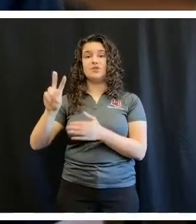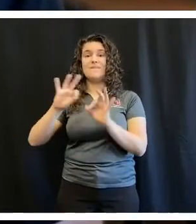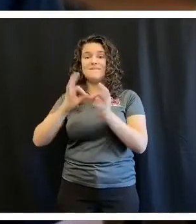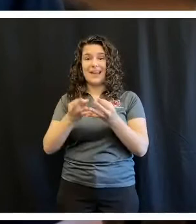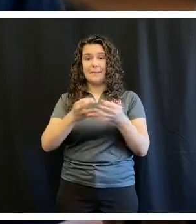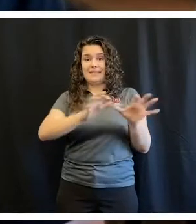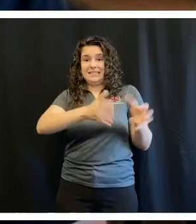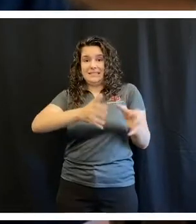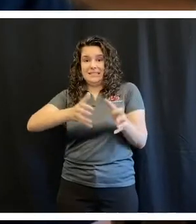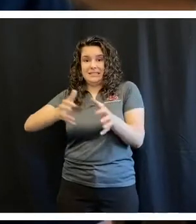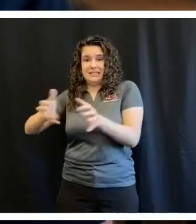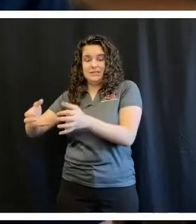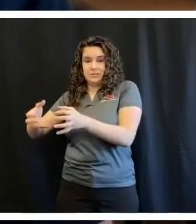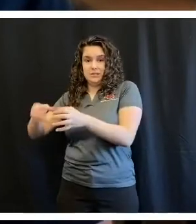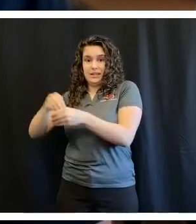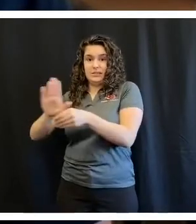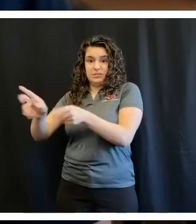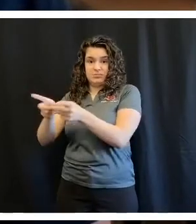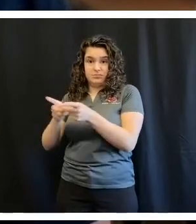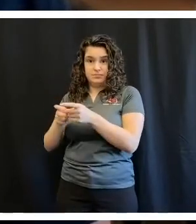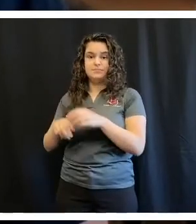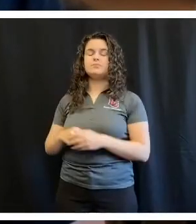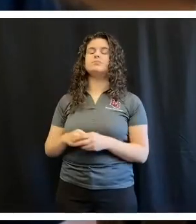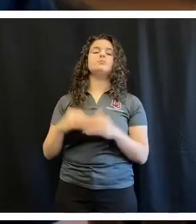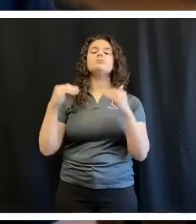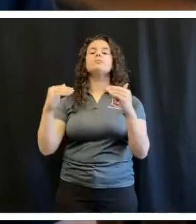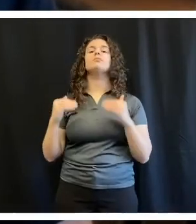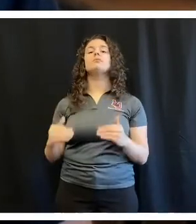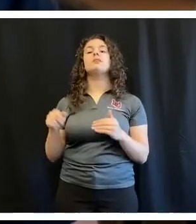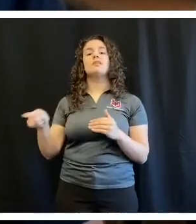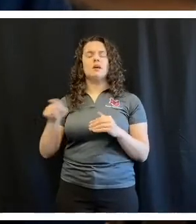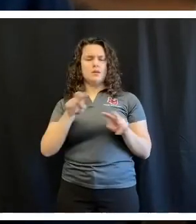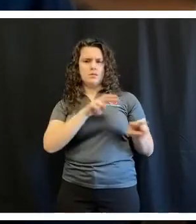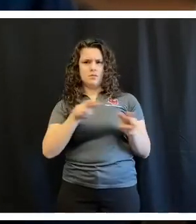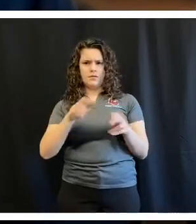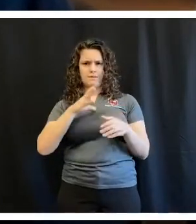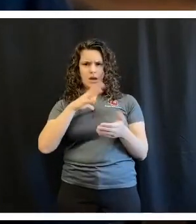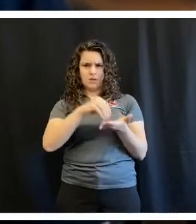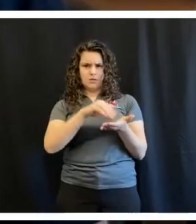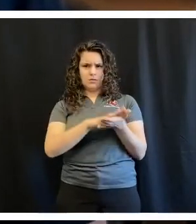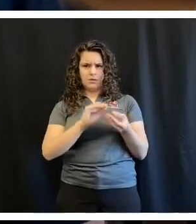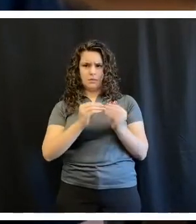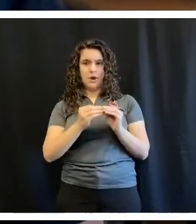Then they went and surveyed the number of computers, devices that they had within the district.